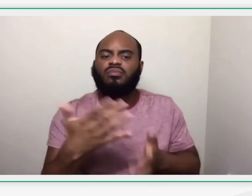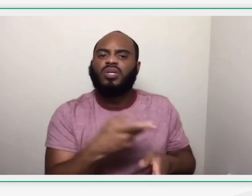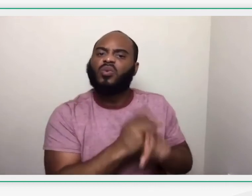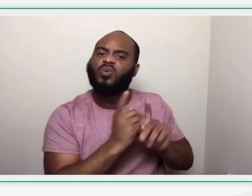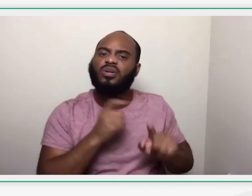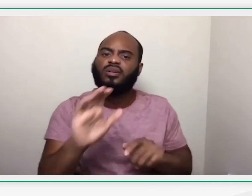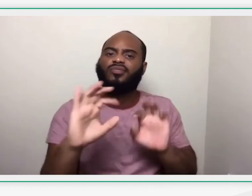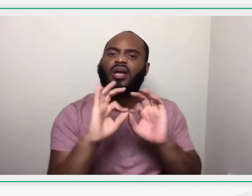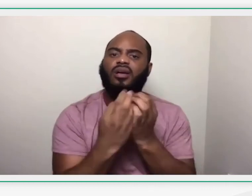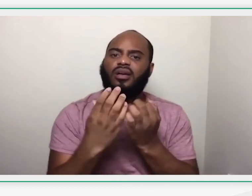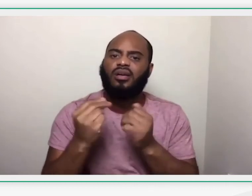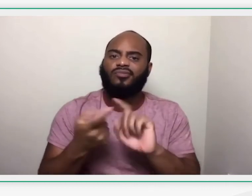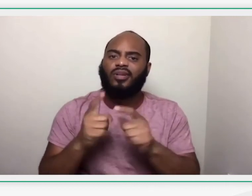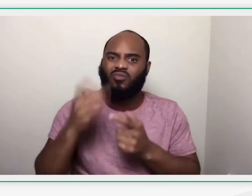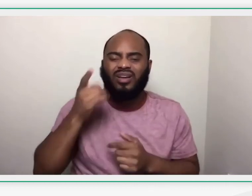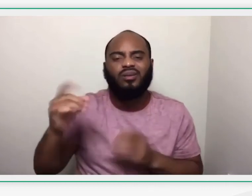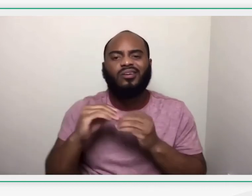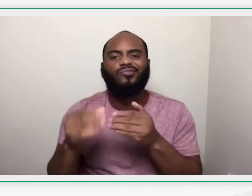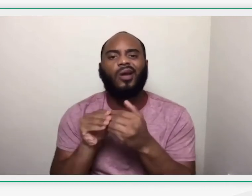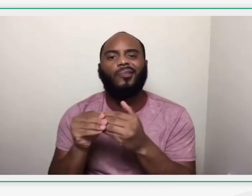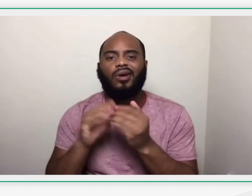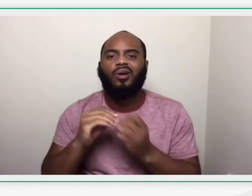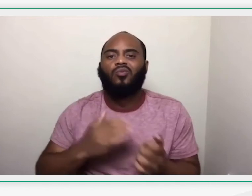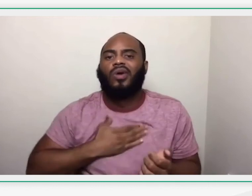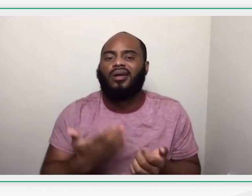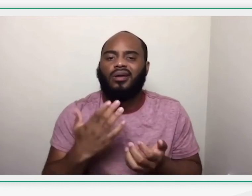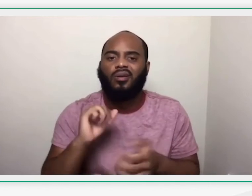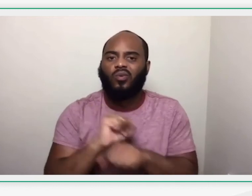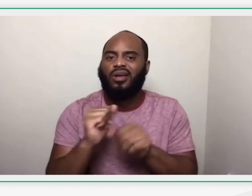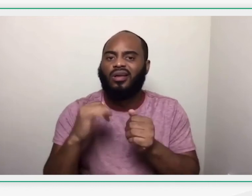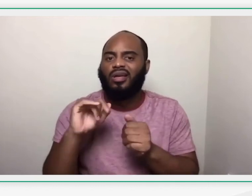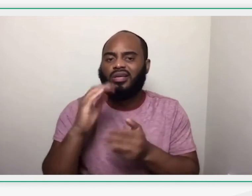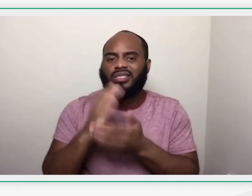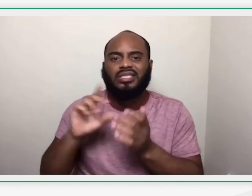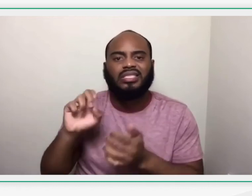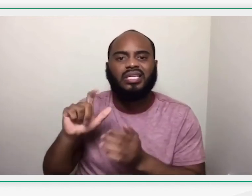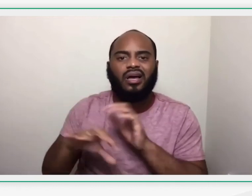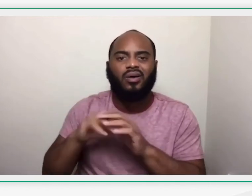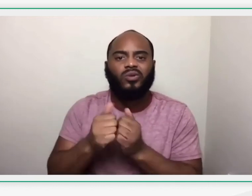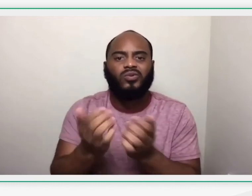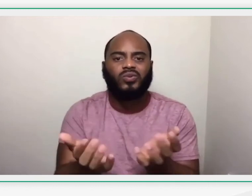So, also, if you experience a situation where you need money, you can also take a loan from family or friends.